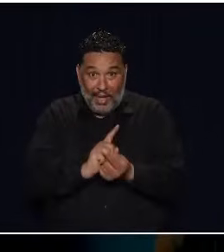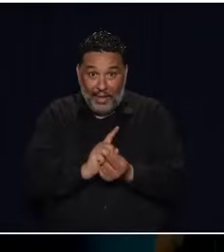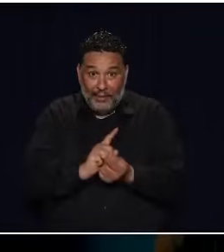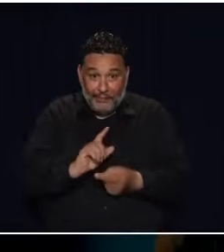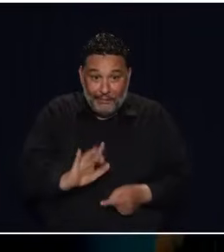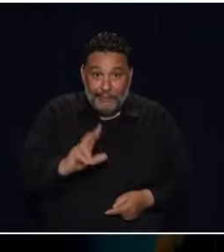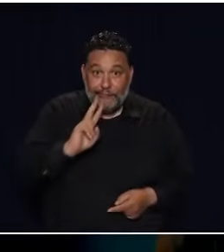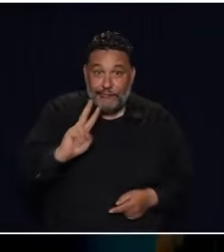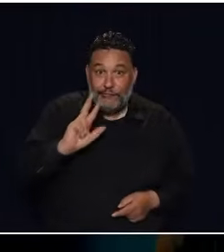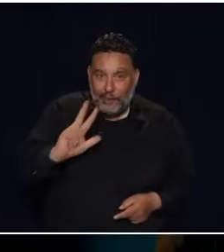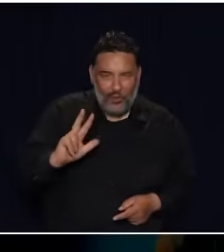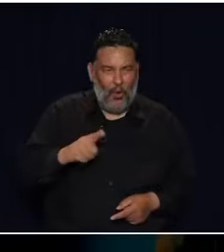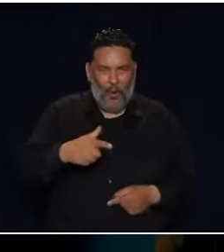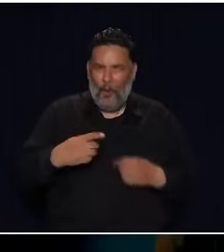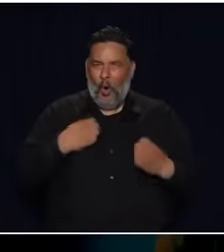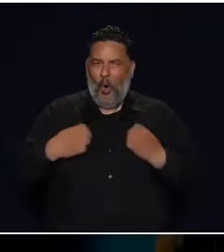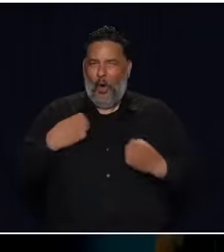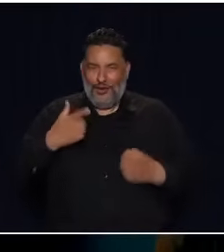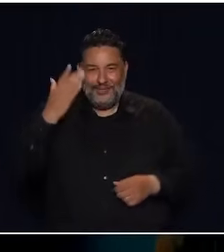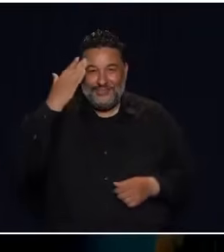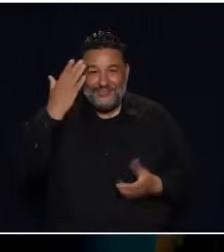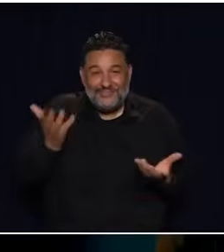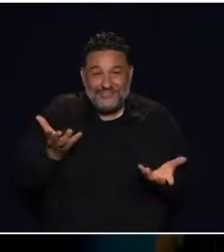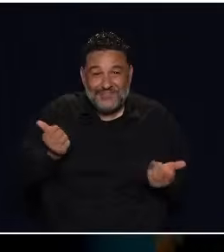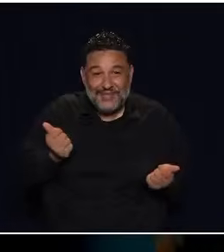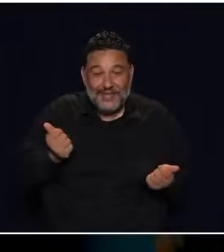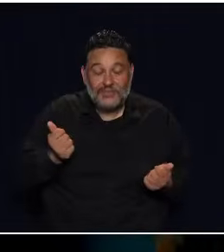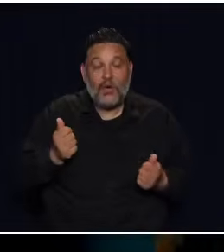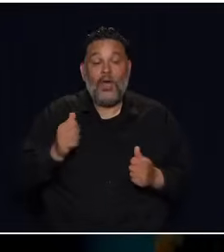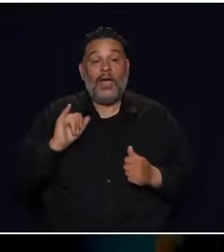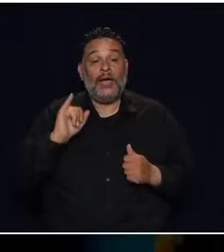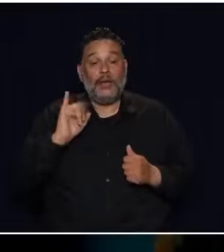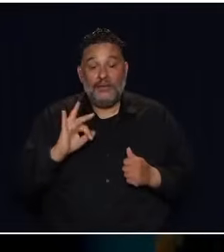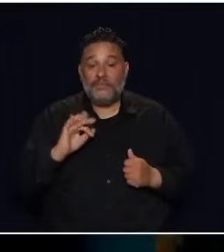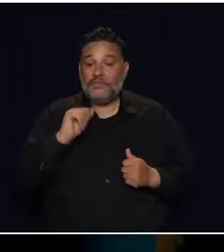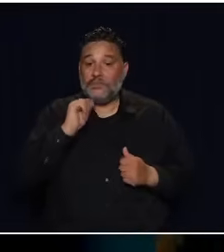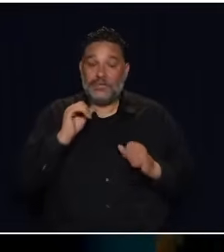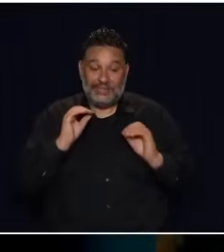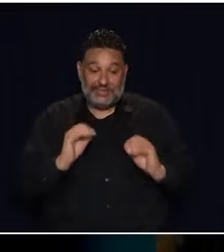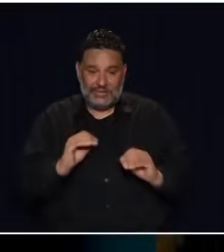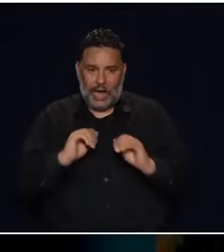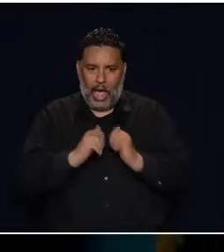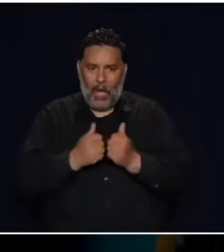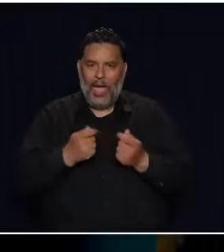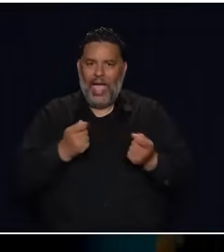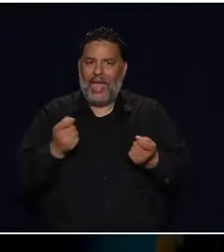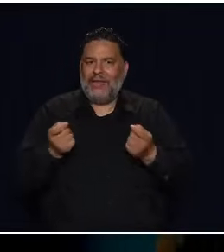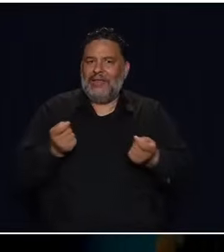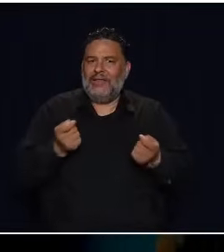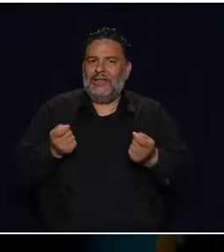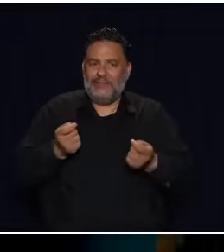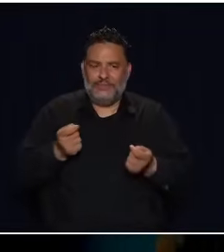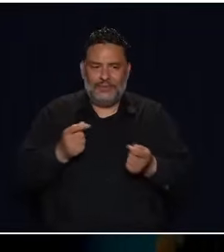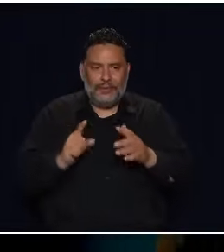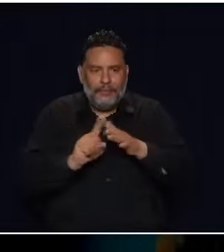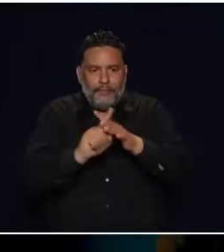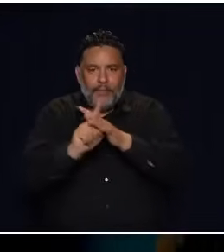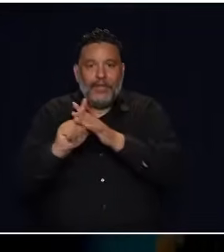HUMANS ARE SOCIAL CREATURES. HUMANS HAVE EMOTIONS. I DON'T KNOW IF YOU HAVE MET A